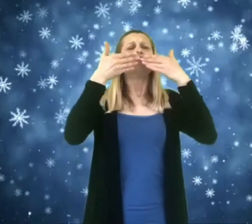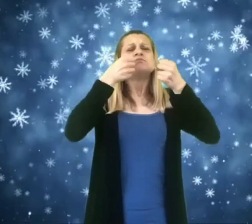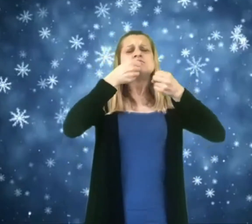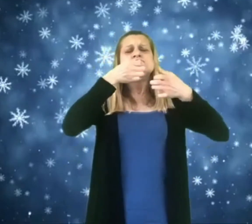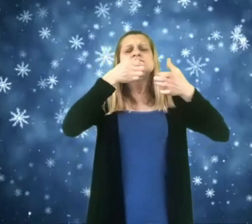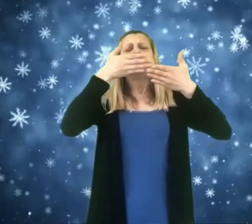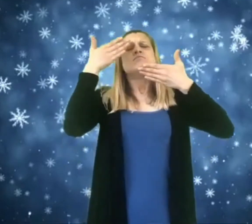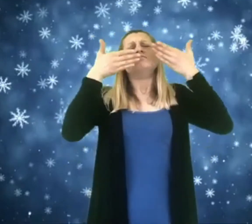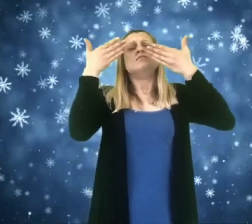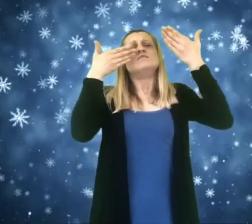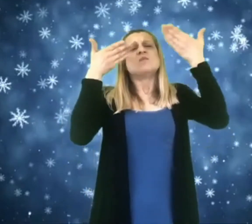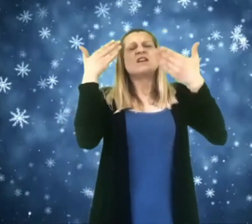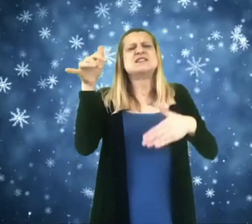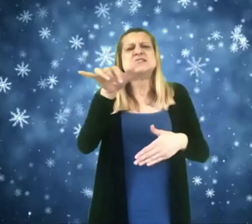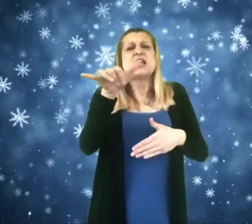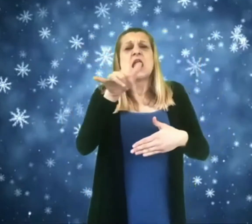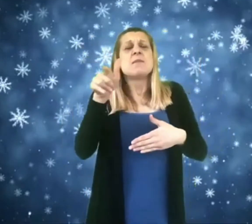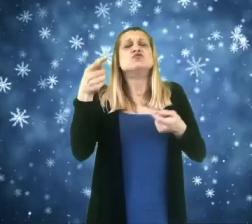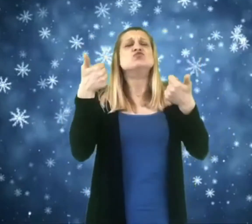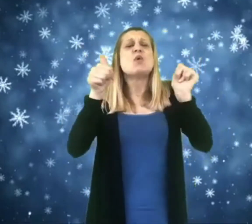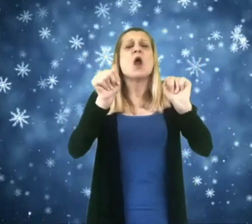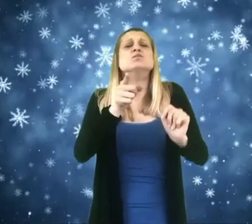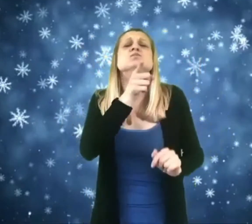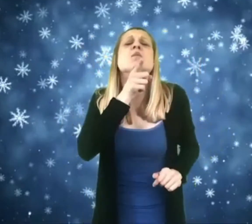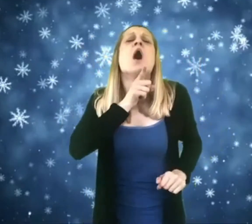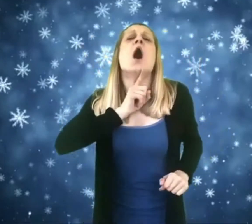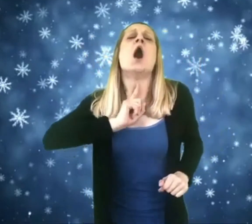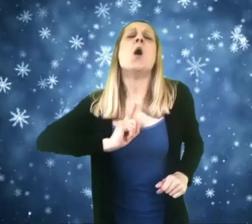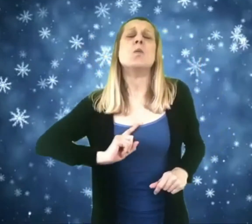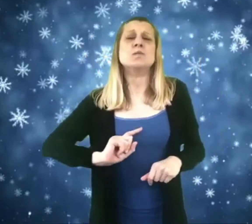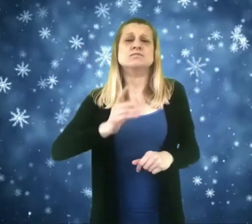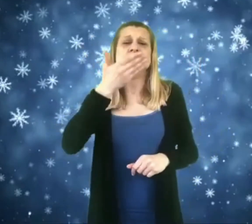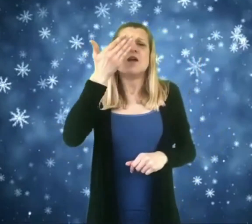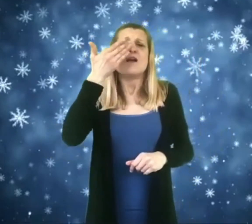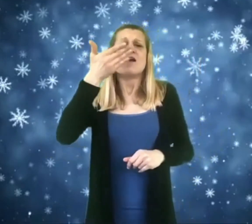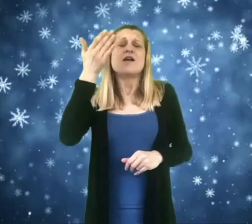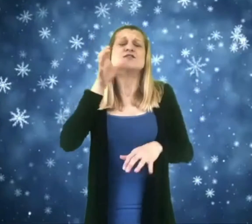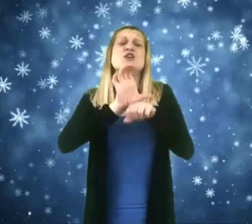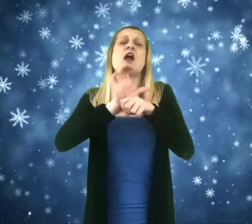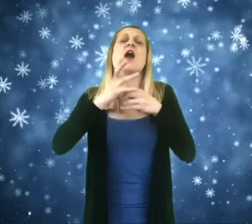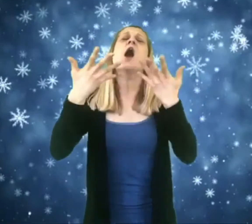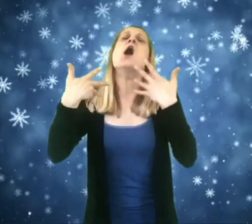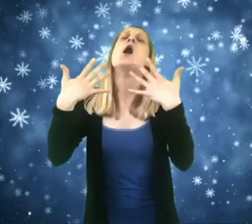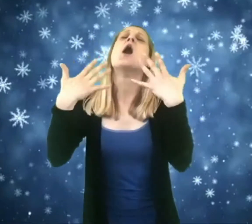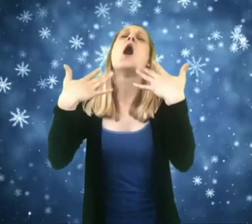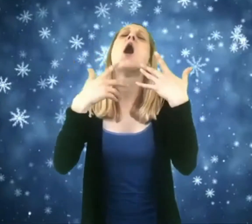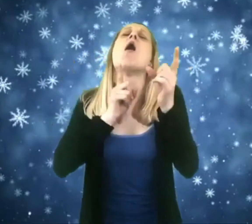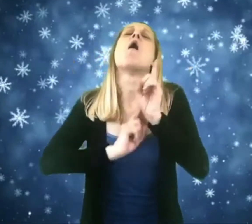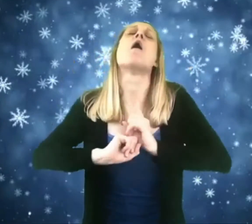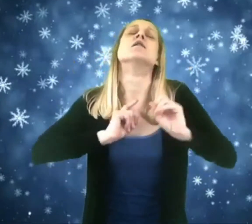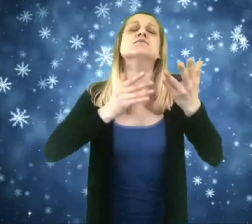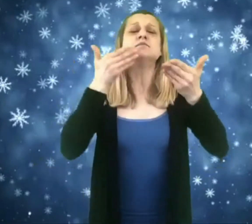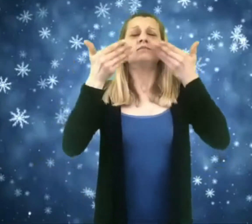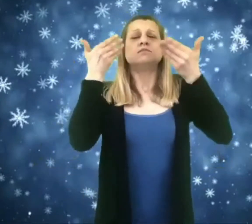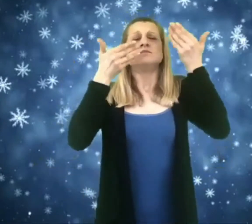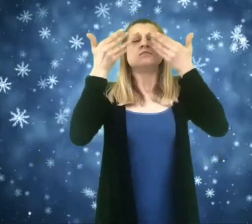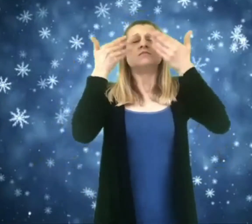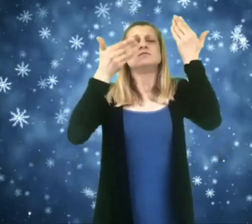taking deep swallowing breaths as though he were trying to eat the smell itself.